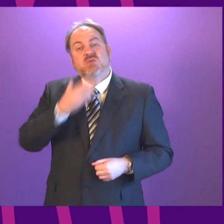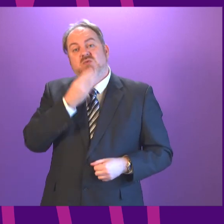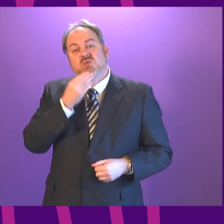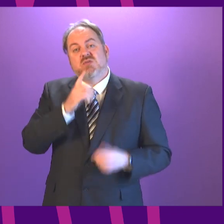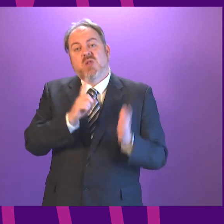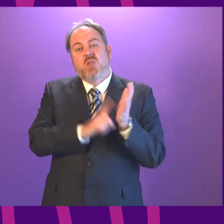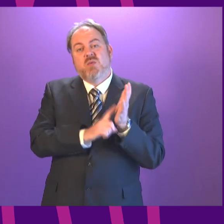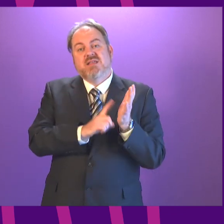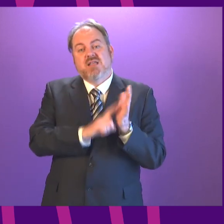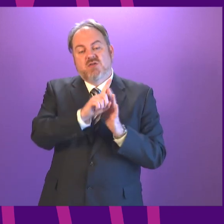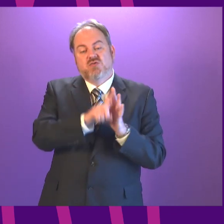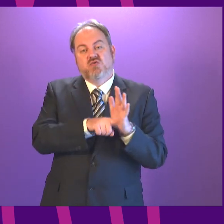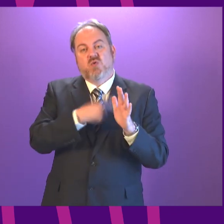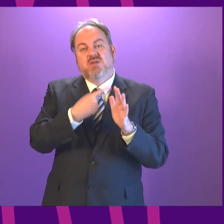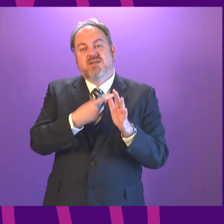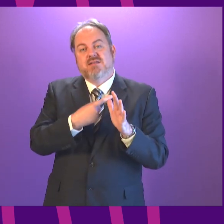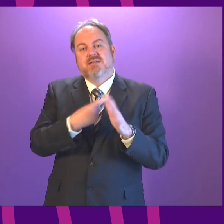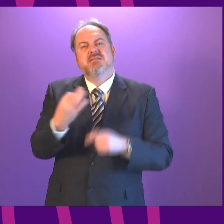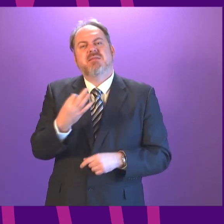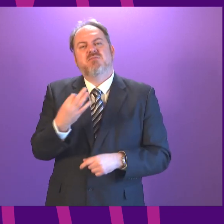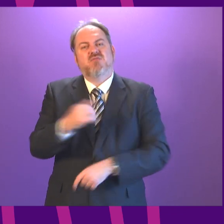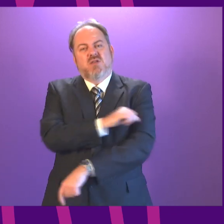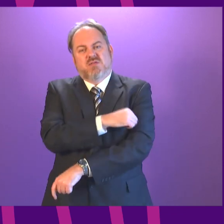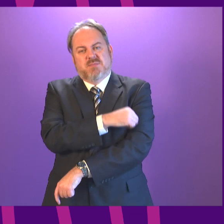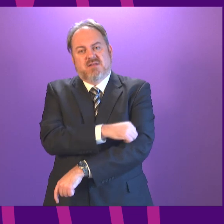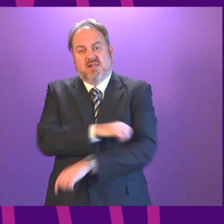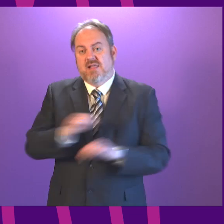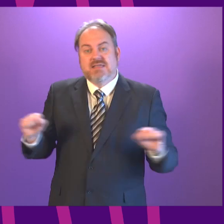At this stage, we still do not consider that we will require to use it, but we will keep